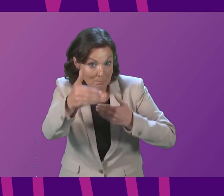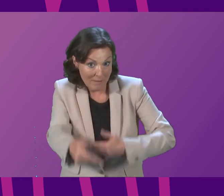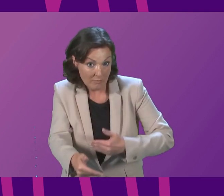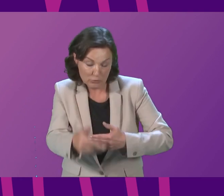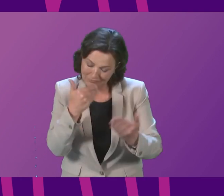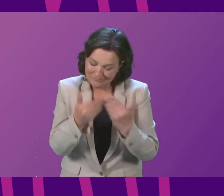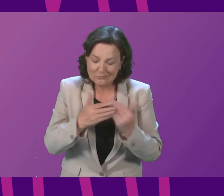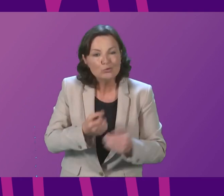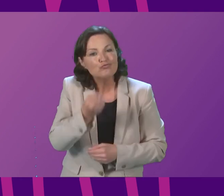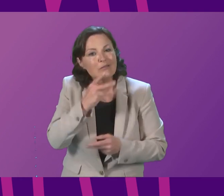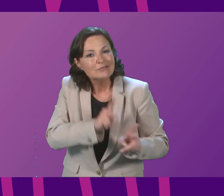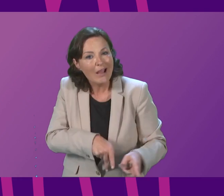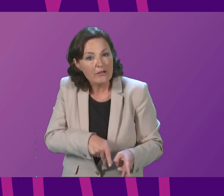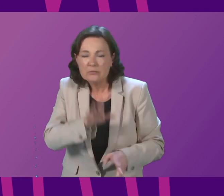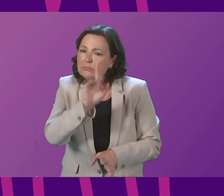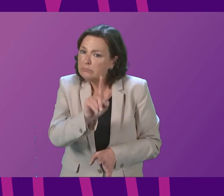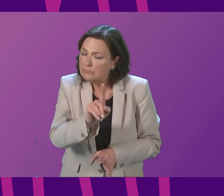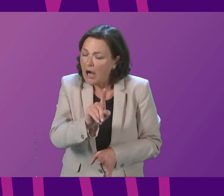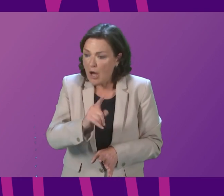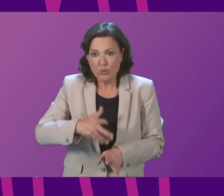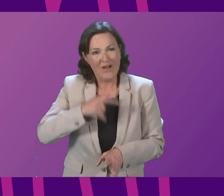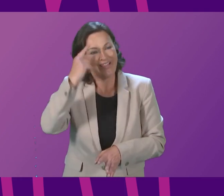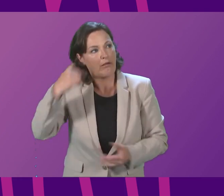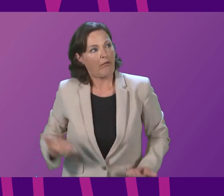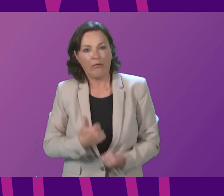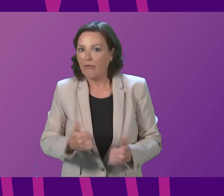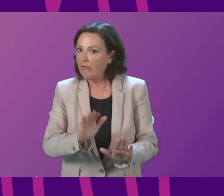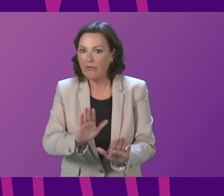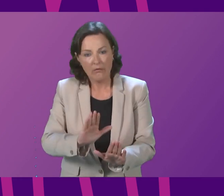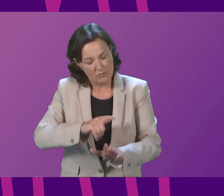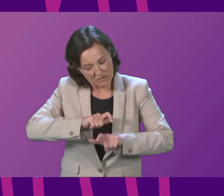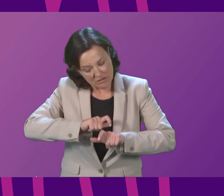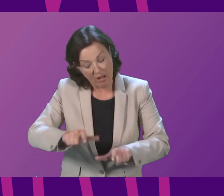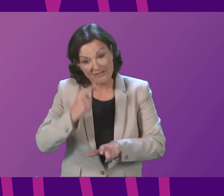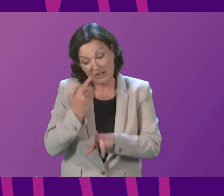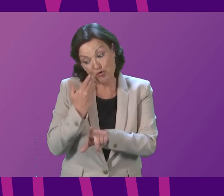drug deaths and, although there is no room for complacency, we have seen in recent statistics